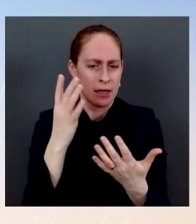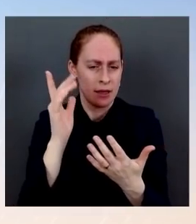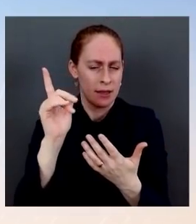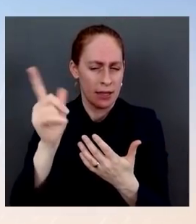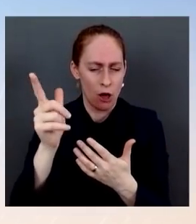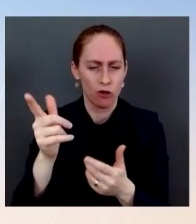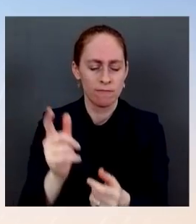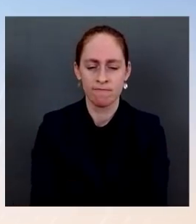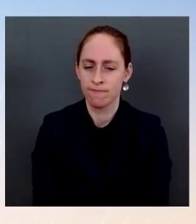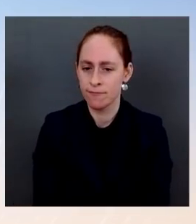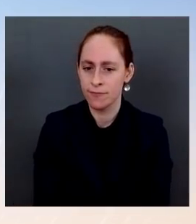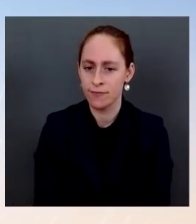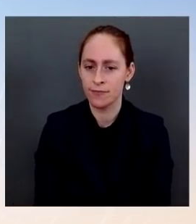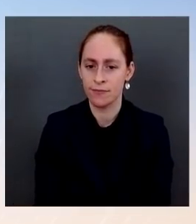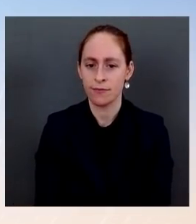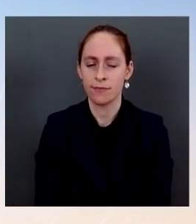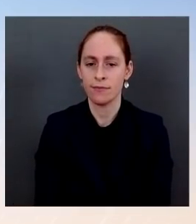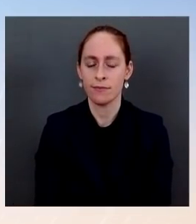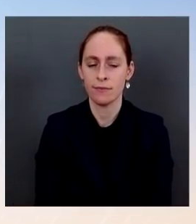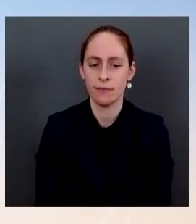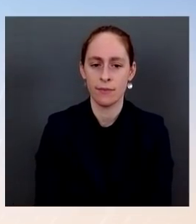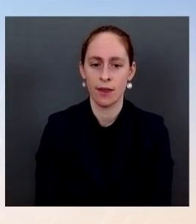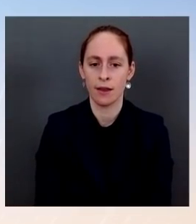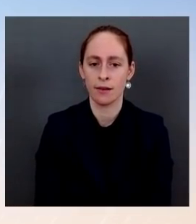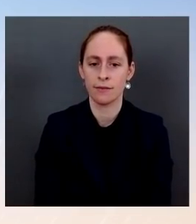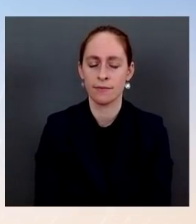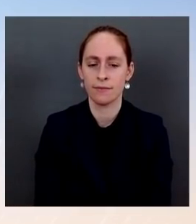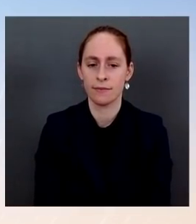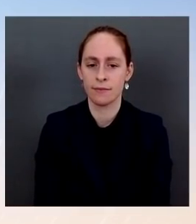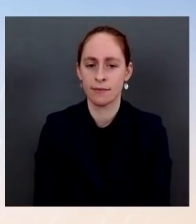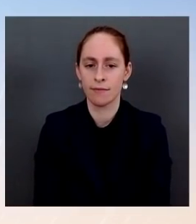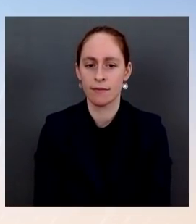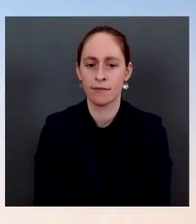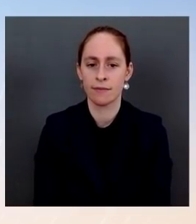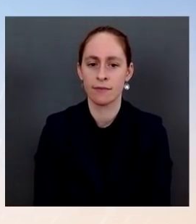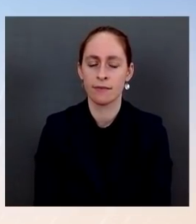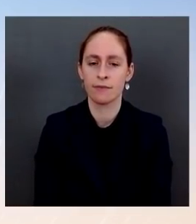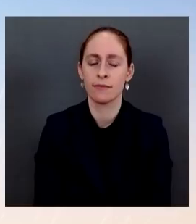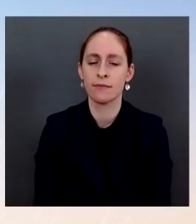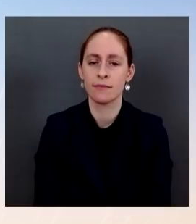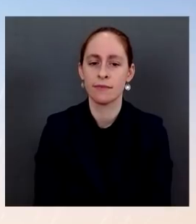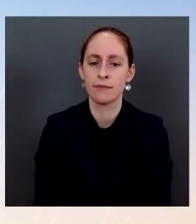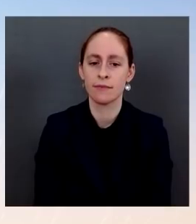is that, look, they feel like we're back here again, because last year, at the holidays, people were rushing to get tests.